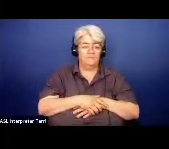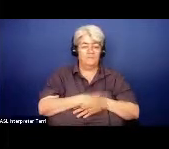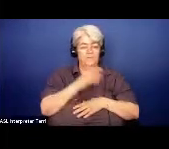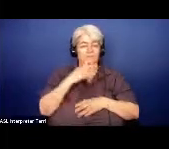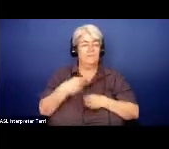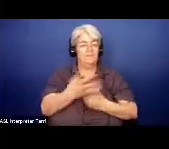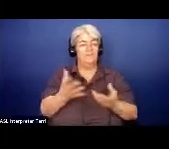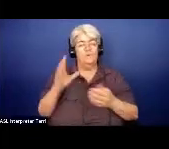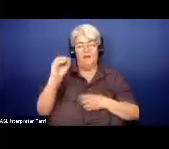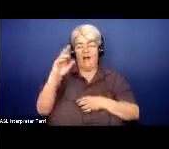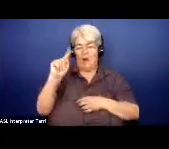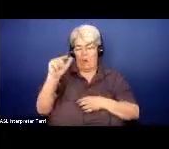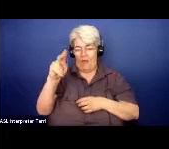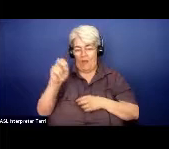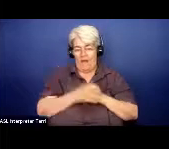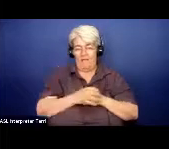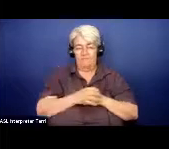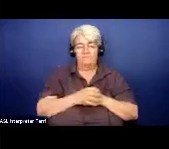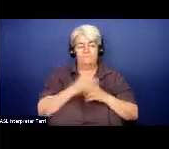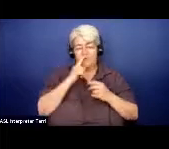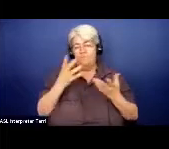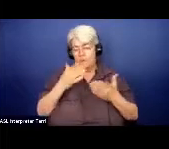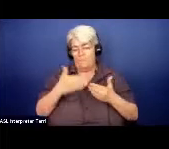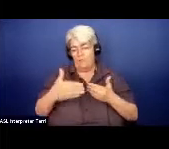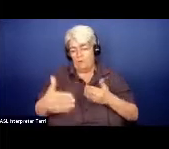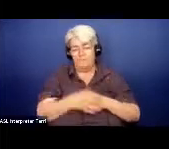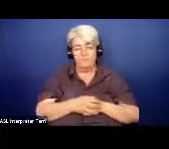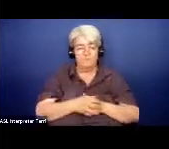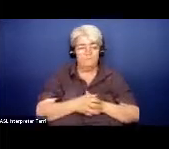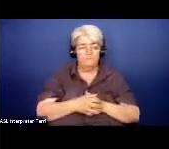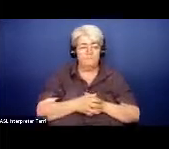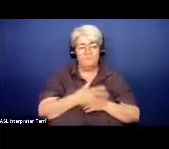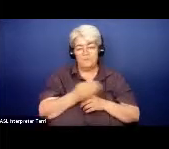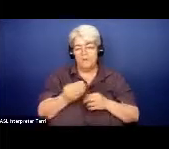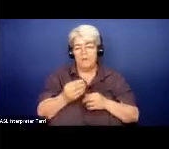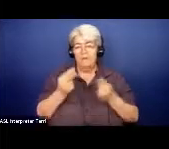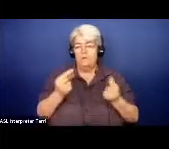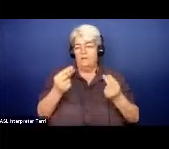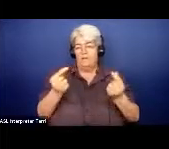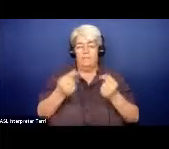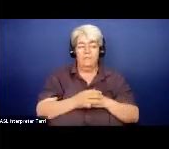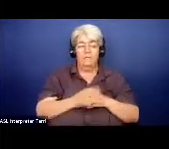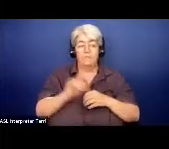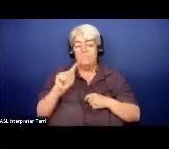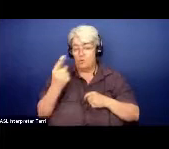outline of what I'm going to go over and very quickly here. First is the issue of the prevalence